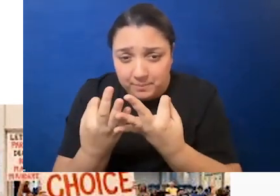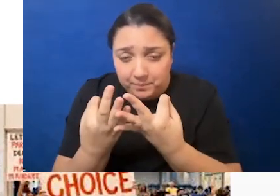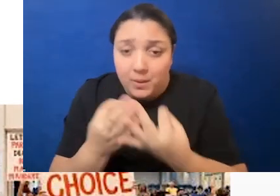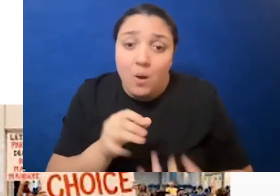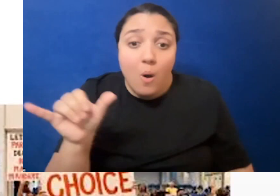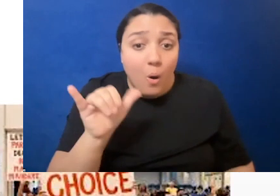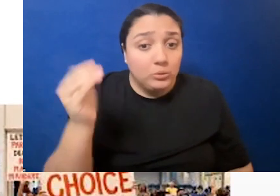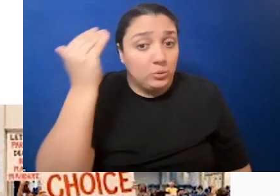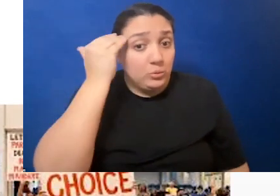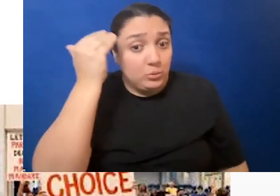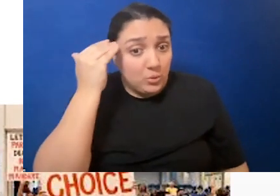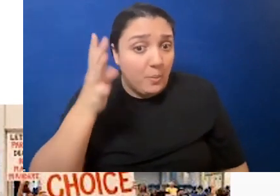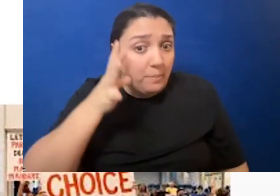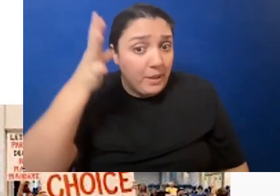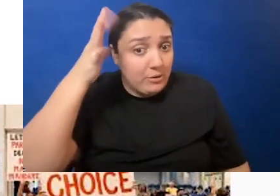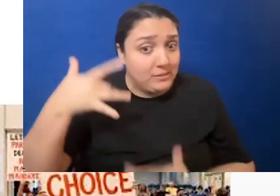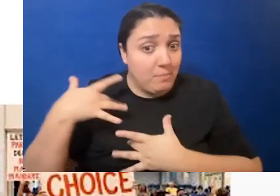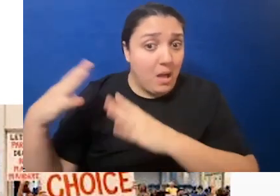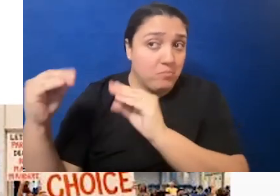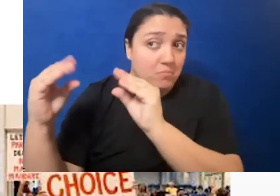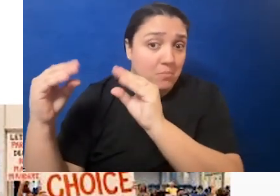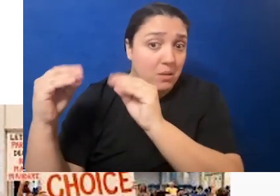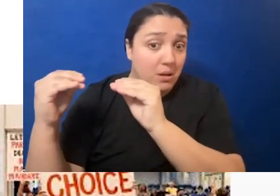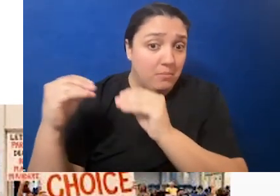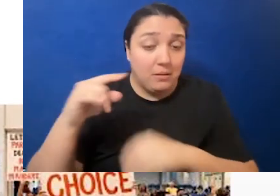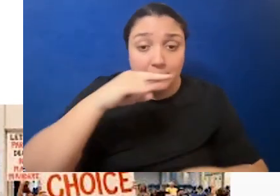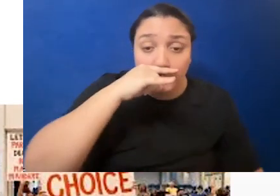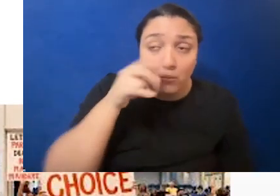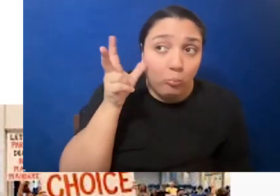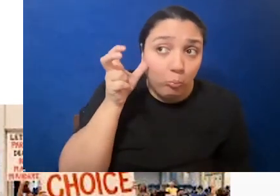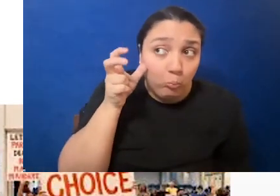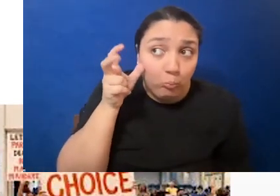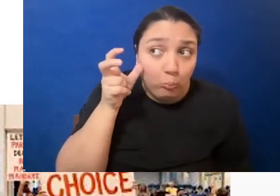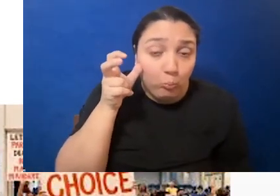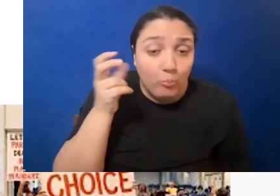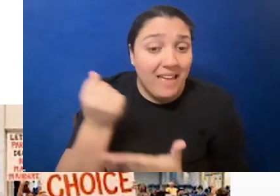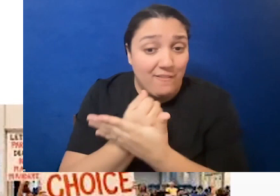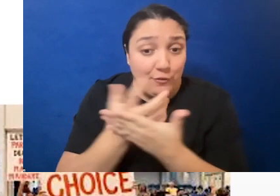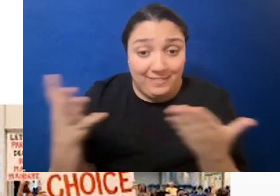BEST FOR THEIR FAMILY. PARENTS TALK TO EACH OTHER AND KIDS HEAR, THEY HEAR EVERYTHING.